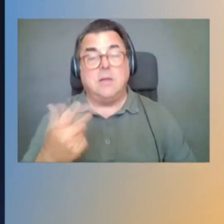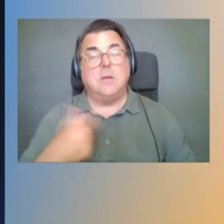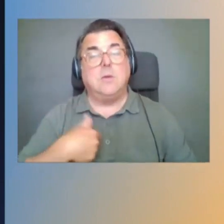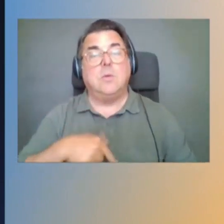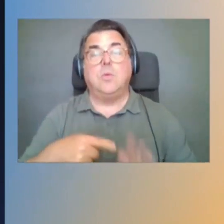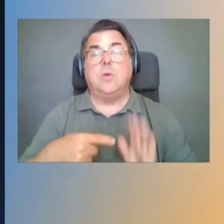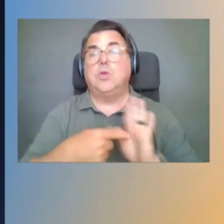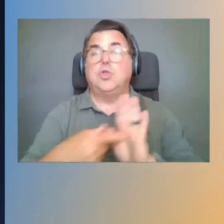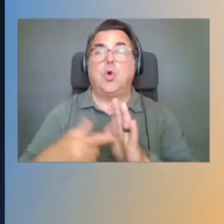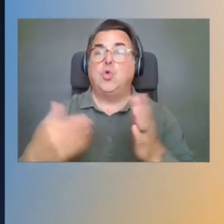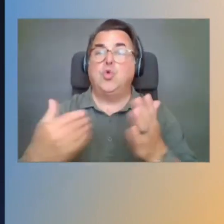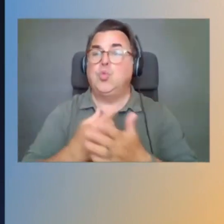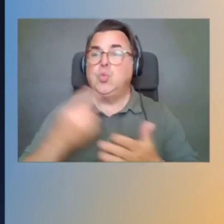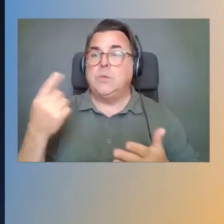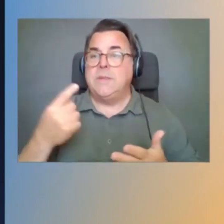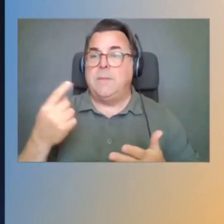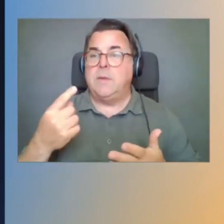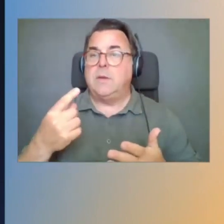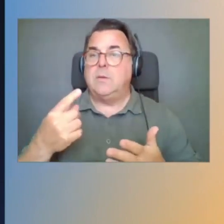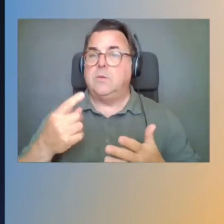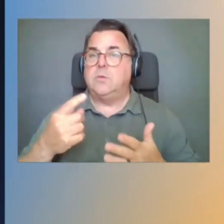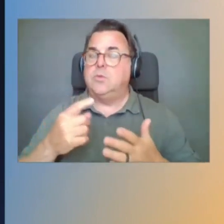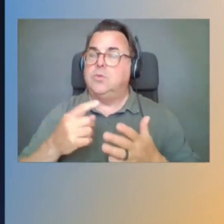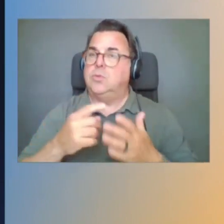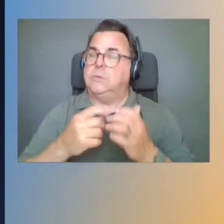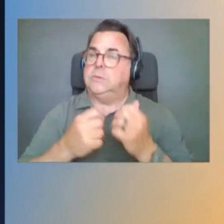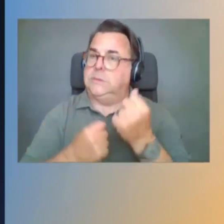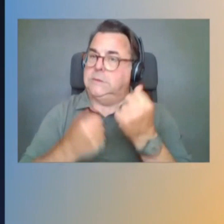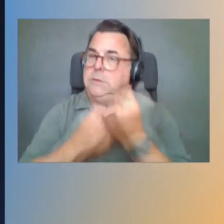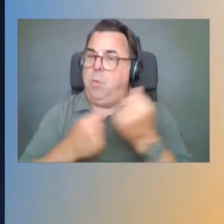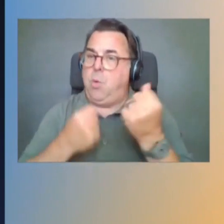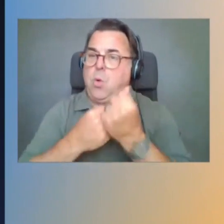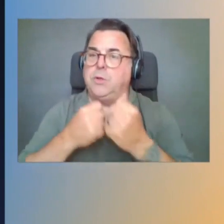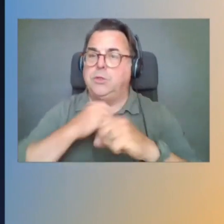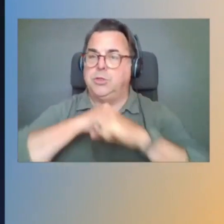to reinforce that security posture. That's called pointer authentication.